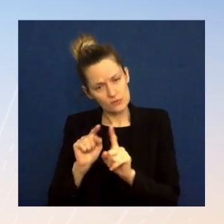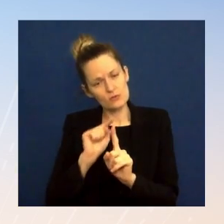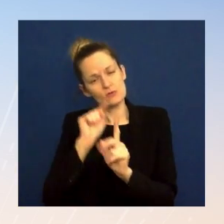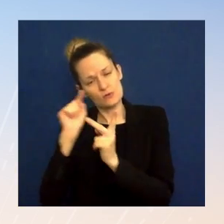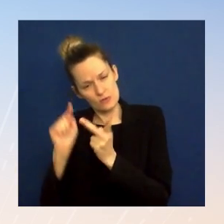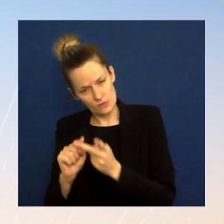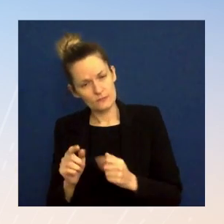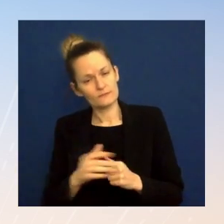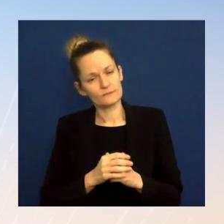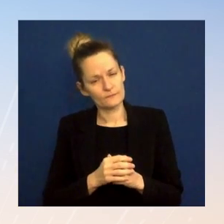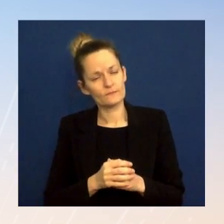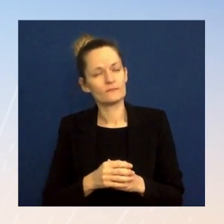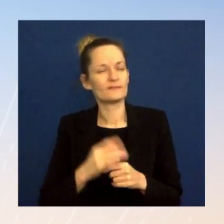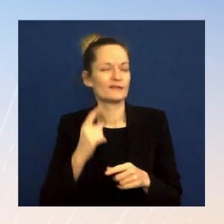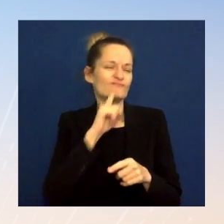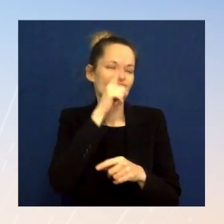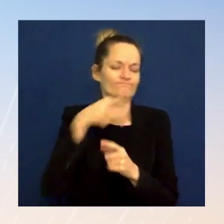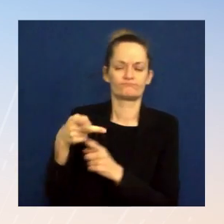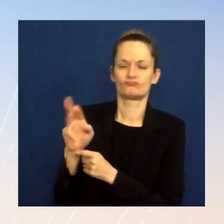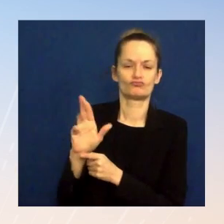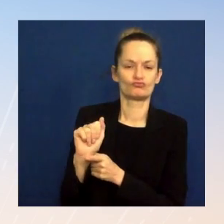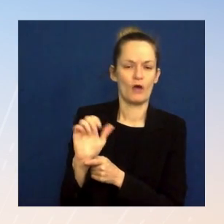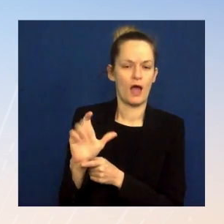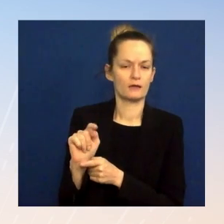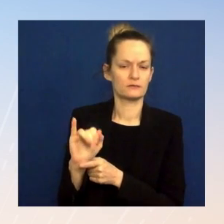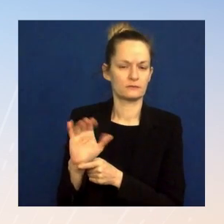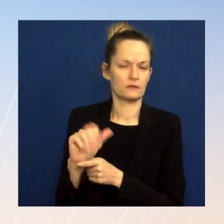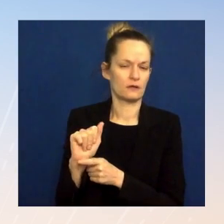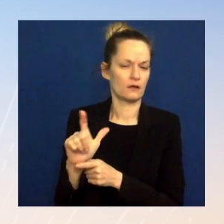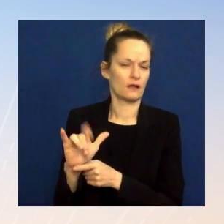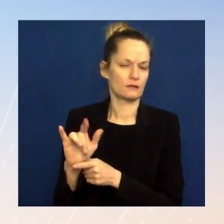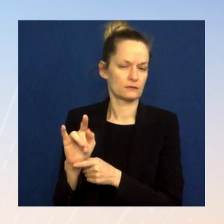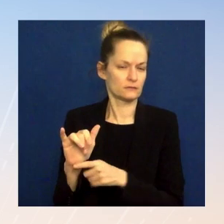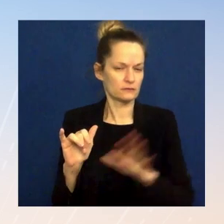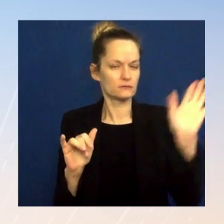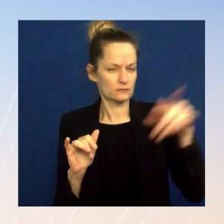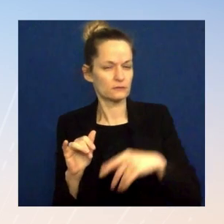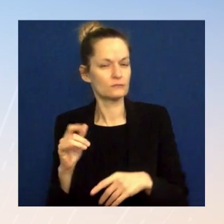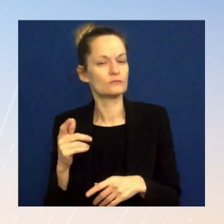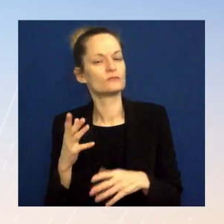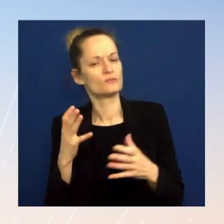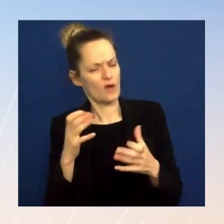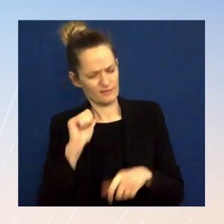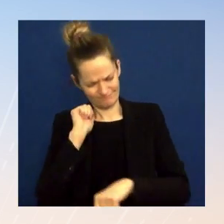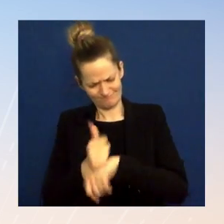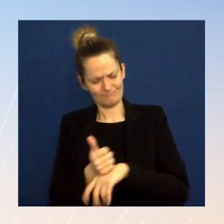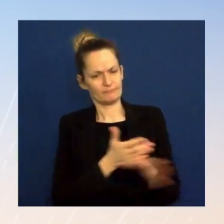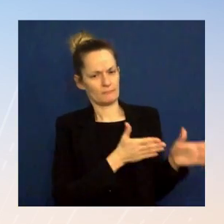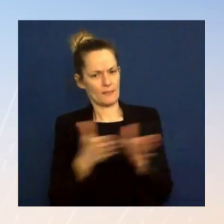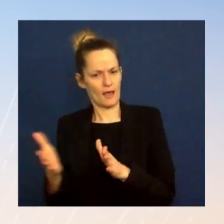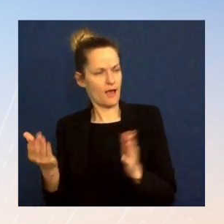coming out of the G20, building on all the work we've done for the past few months that helps ensure that we are smoothing out